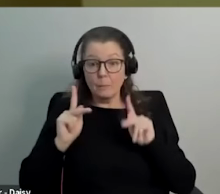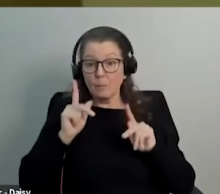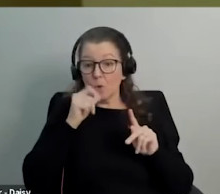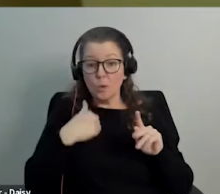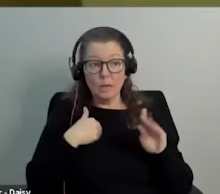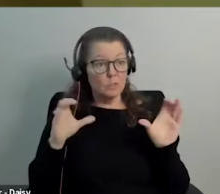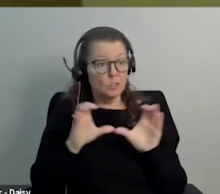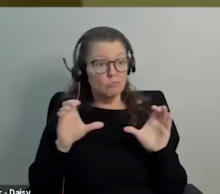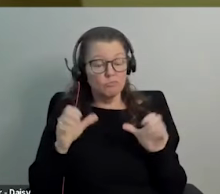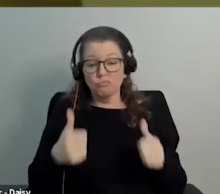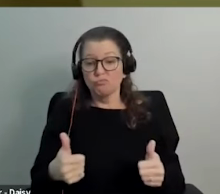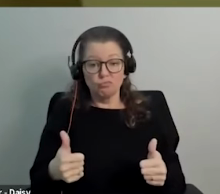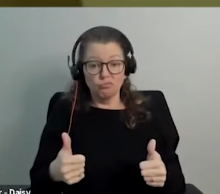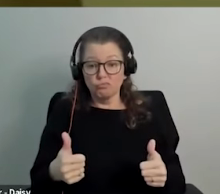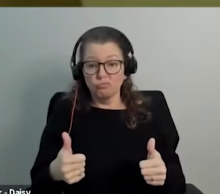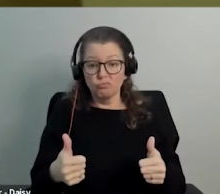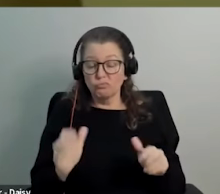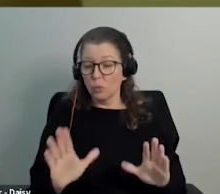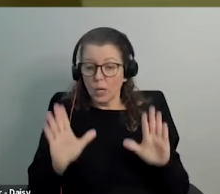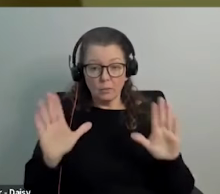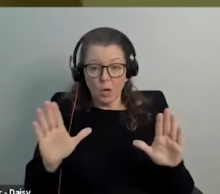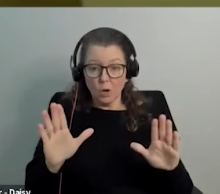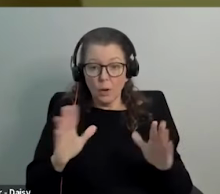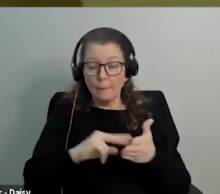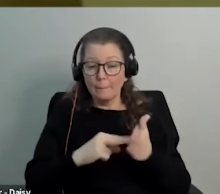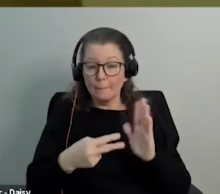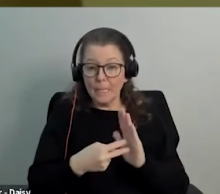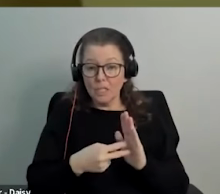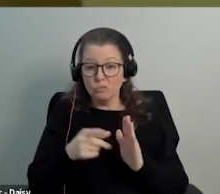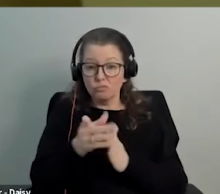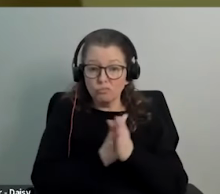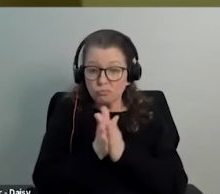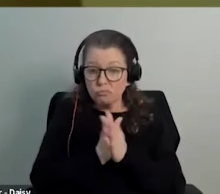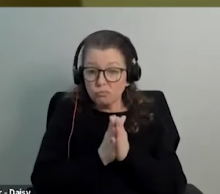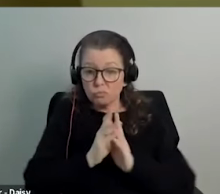It shows a desire to take that step, learn about it,